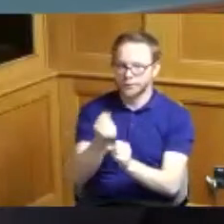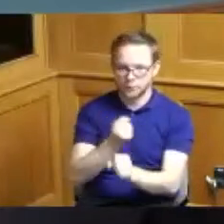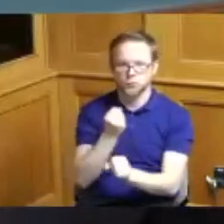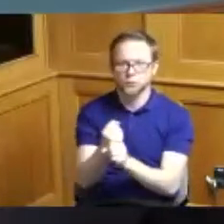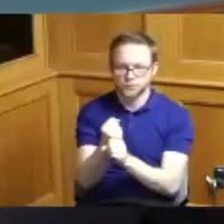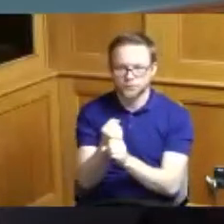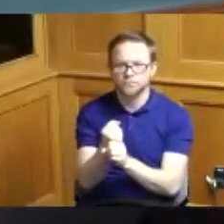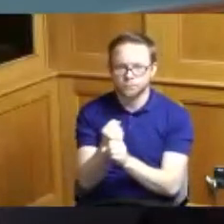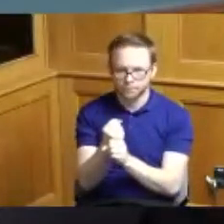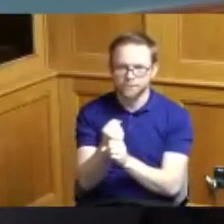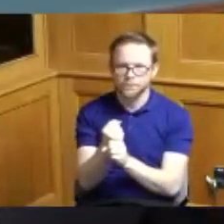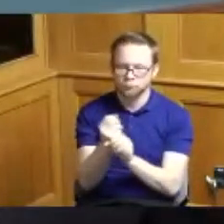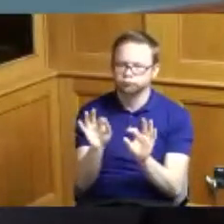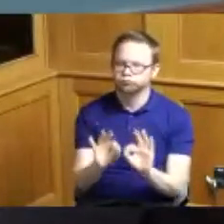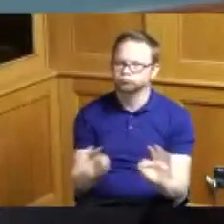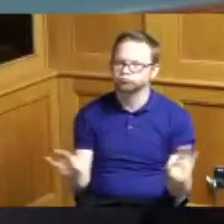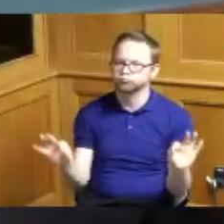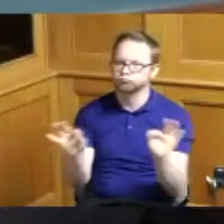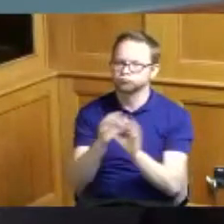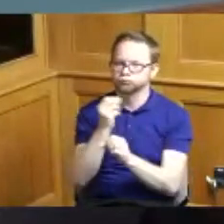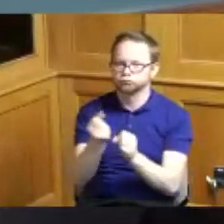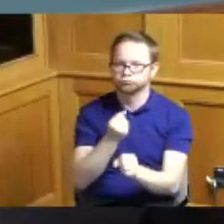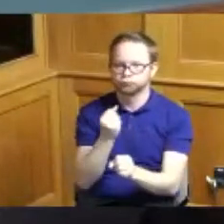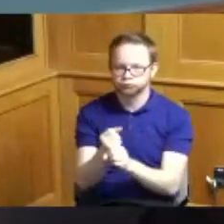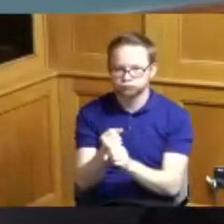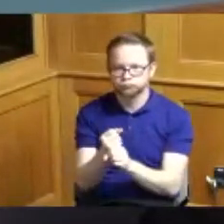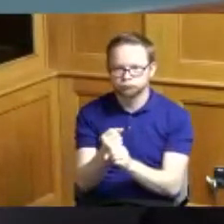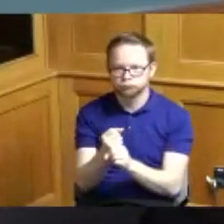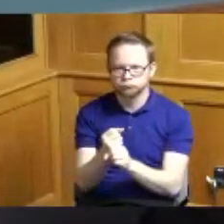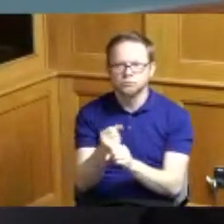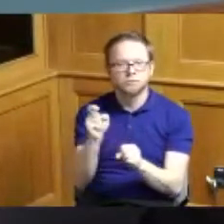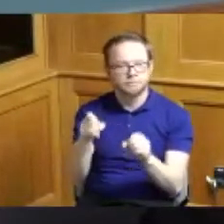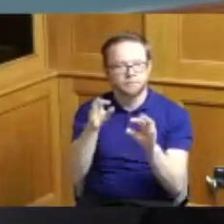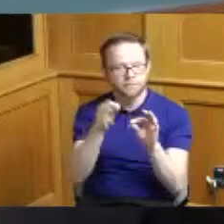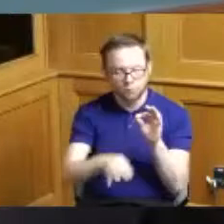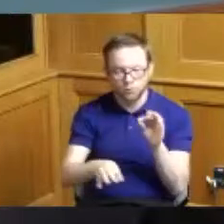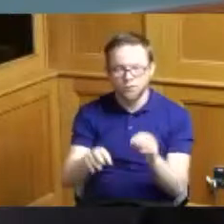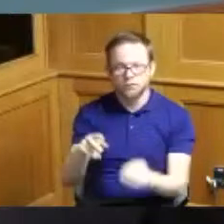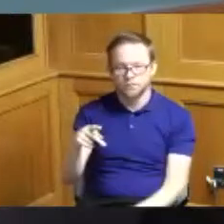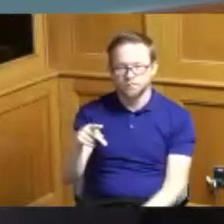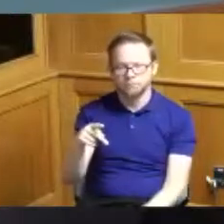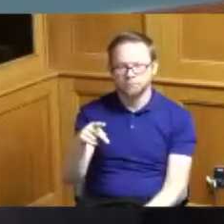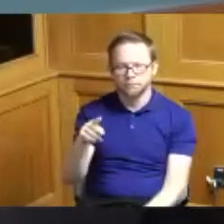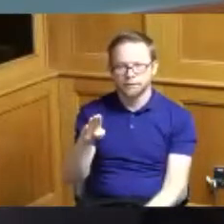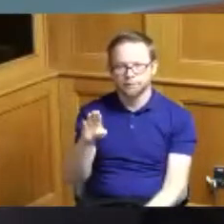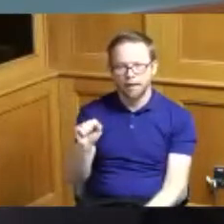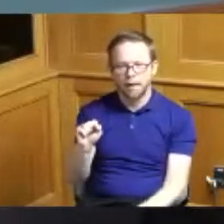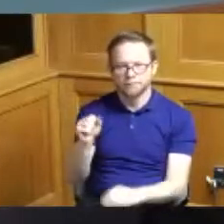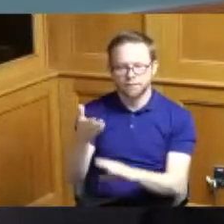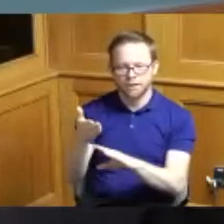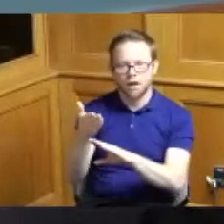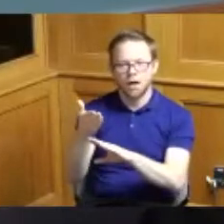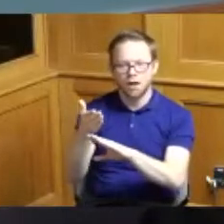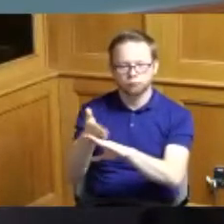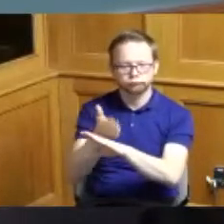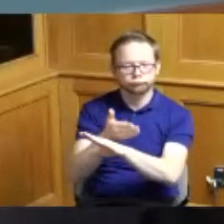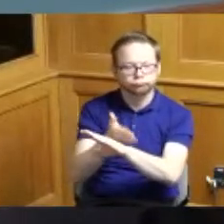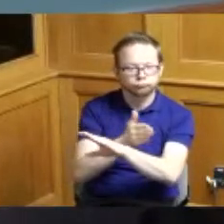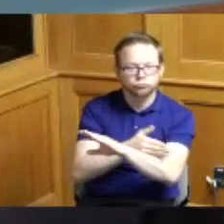major year keep things simple we got PBS upgrades they gave 200 pages almost a half a billion